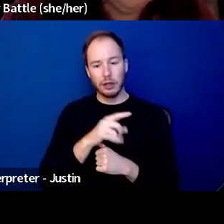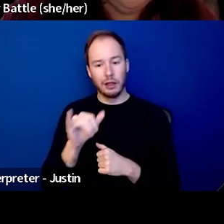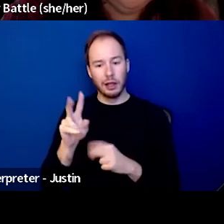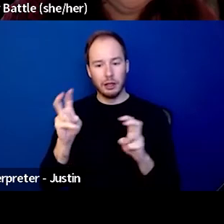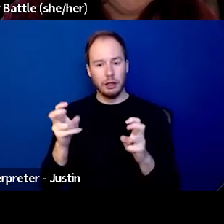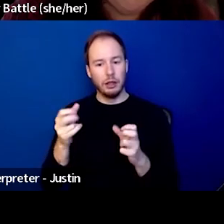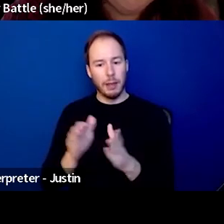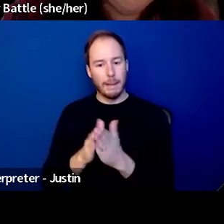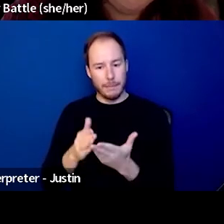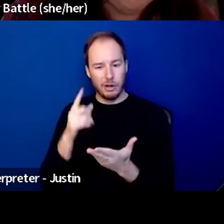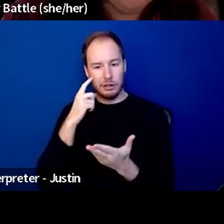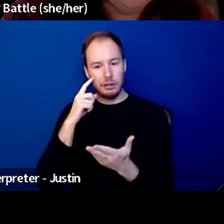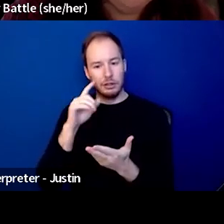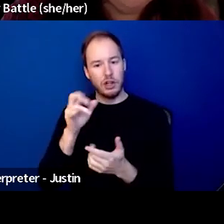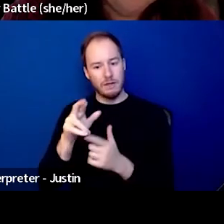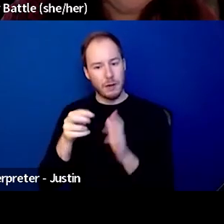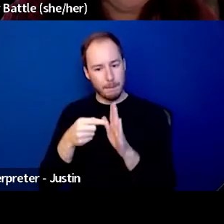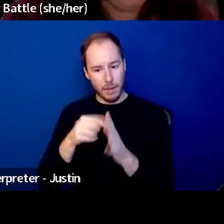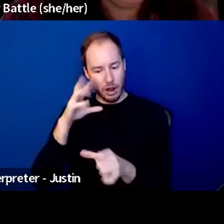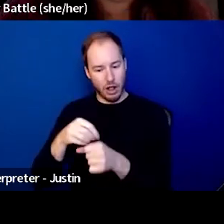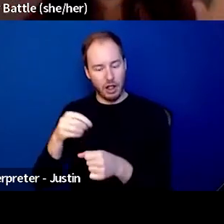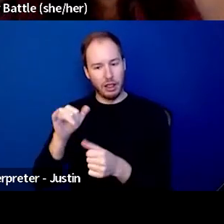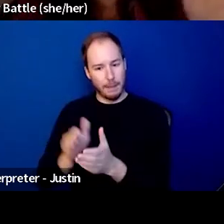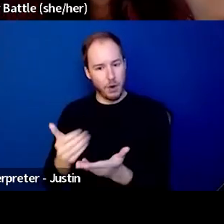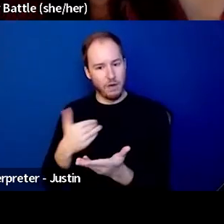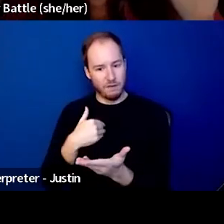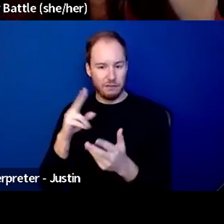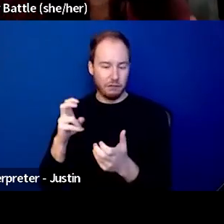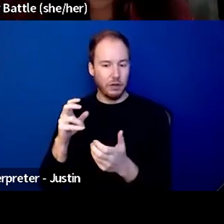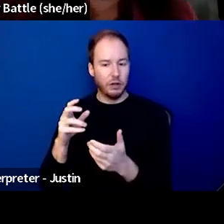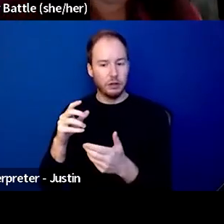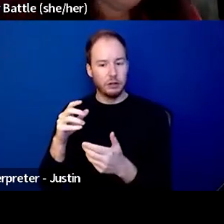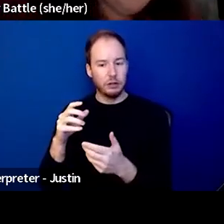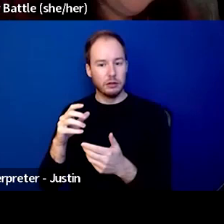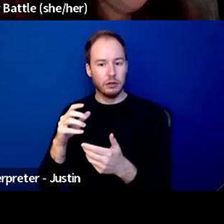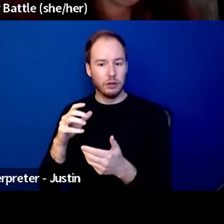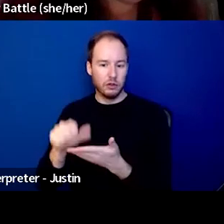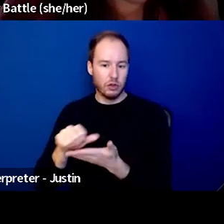the model that Jennifer speaks about is in that playbook. And the model that our next question comes